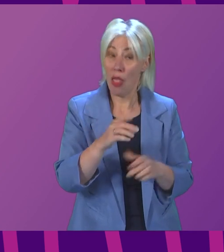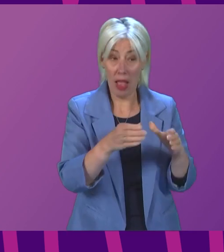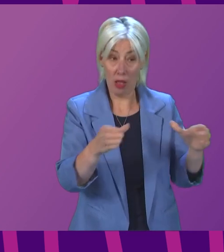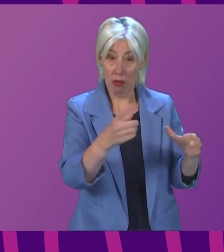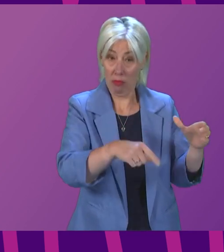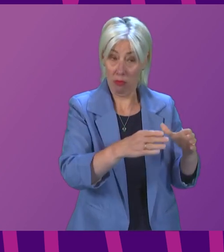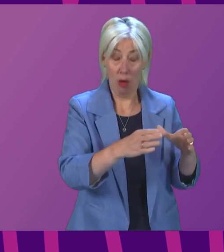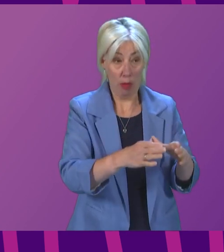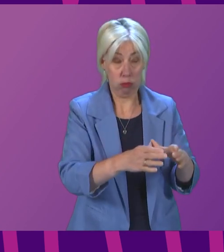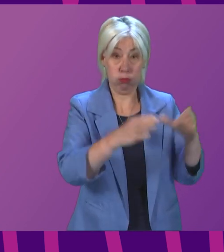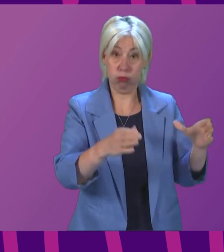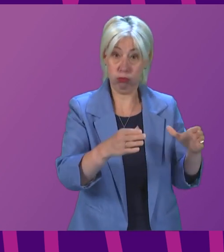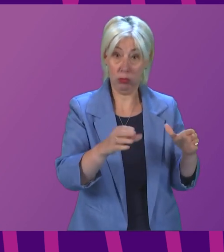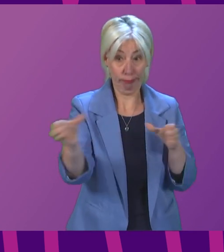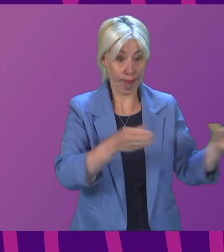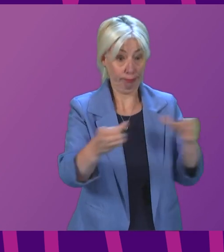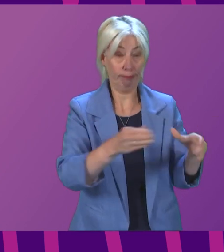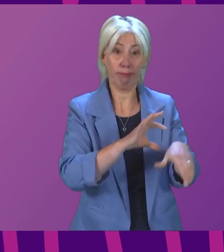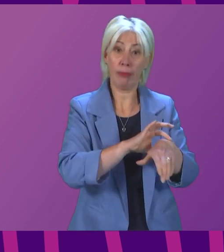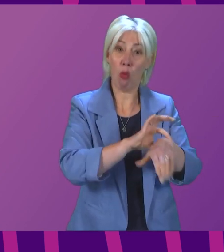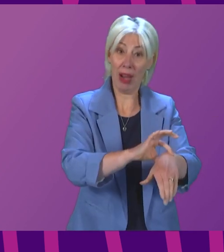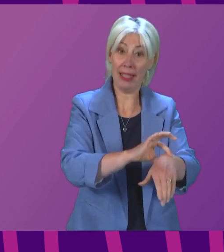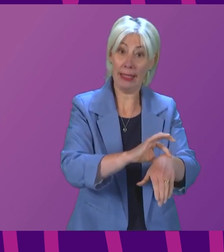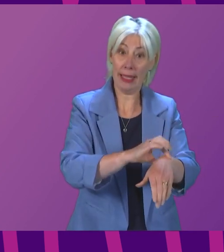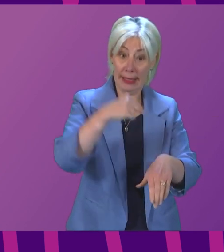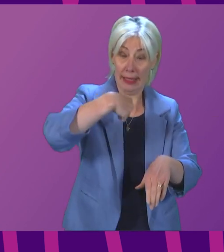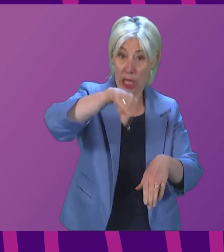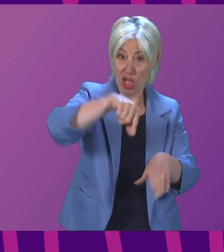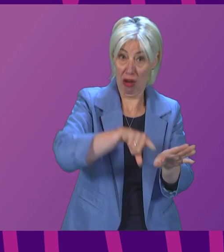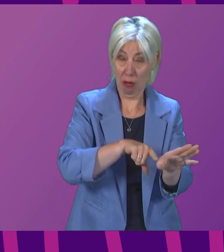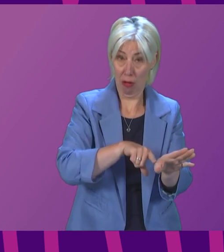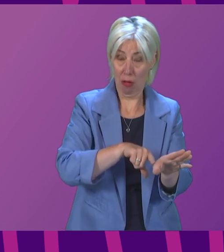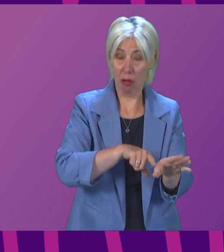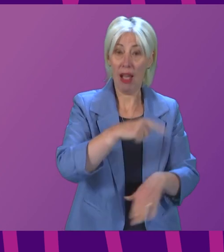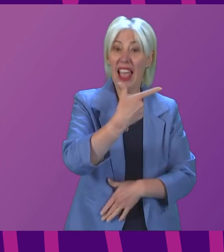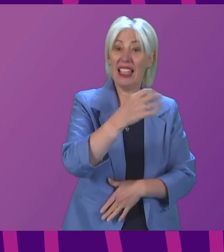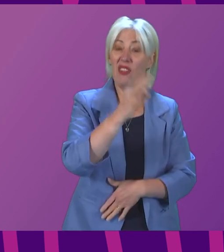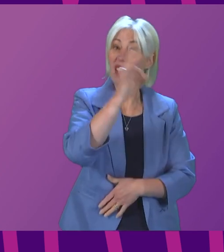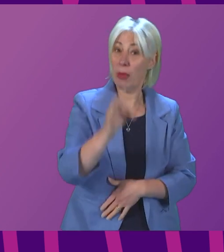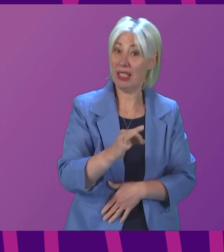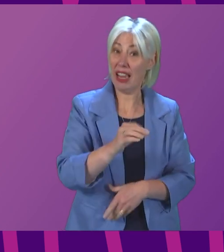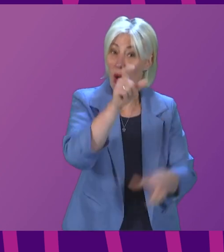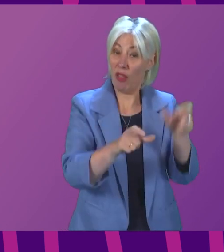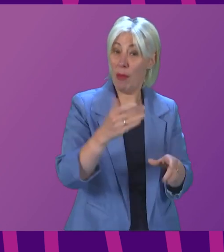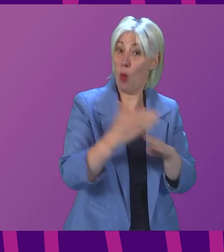take on more apprentices later this year. More than 70 per cent of all the people employed at the yard live in Inverclyde.